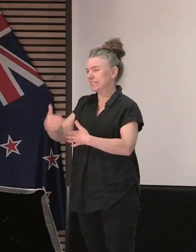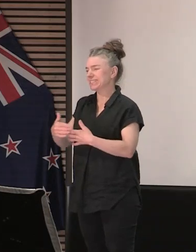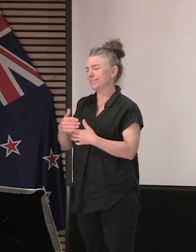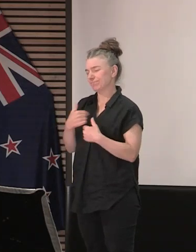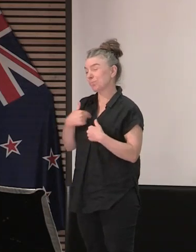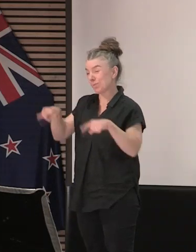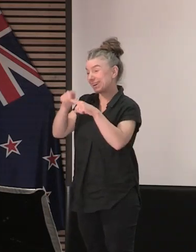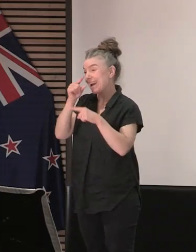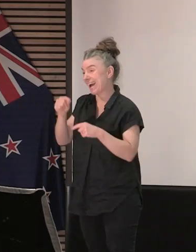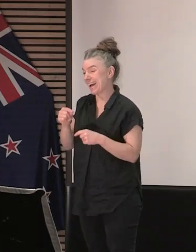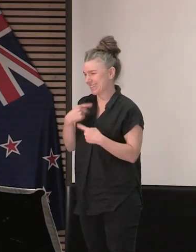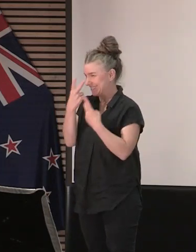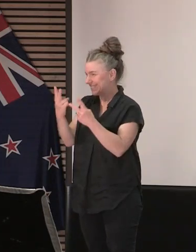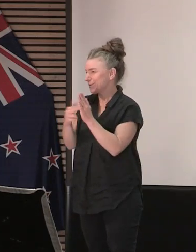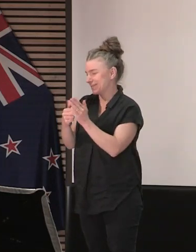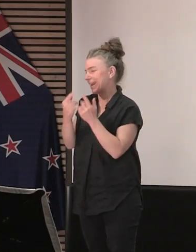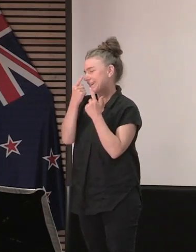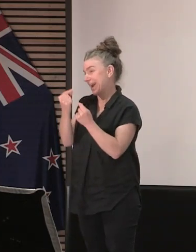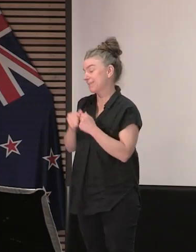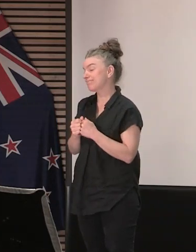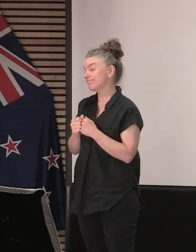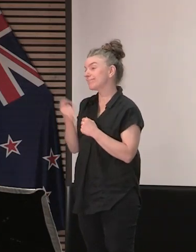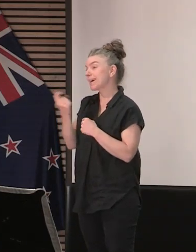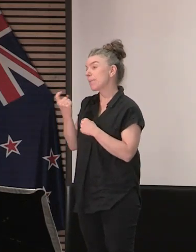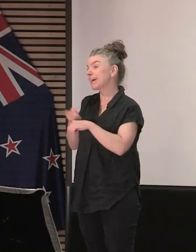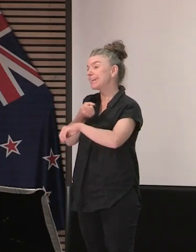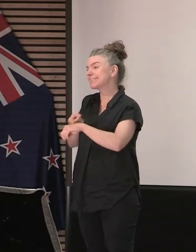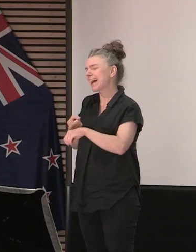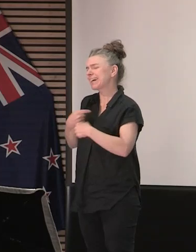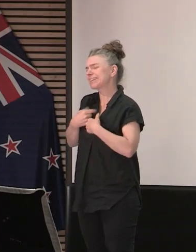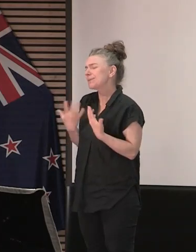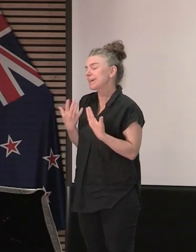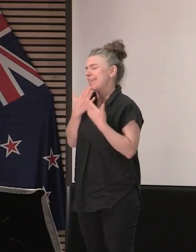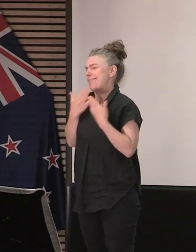So as we head intoEaster I say - thank you toyou and your bubble. You havestayed calm.